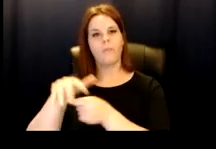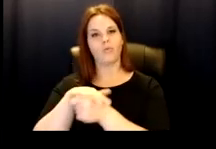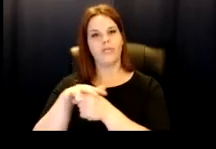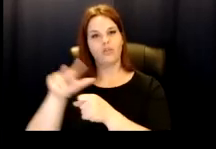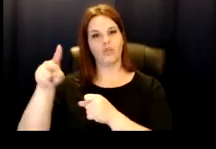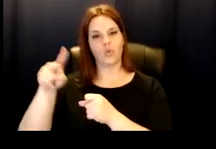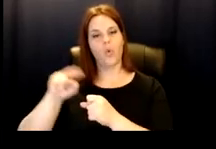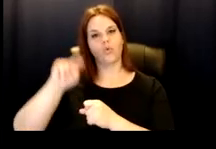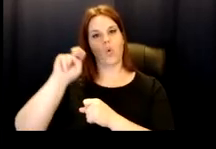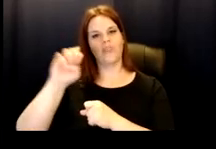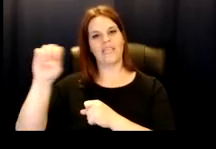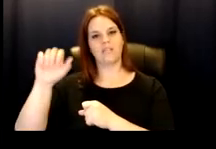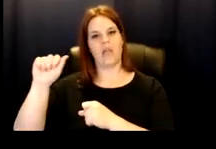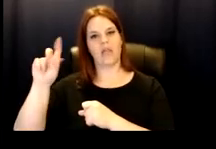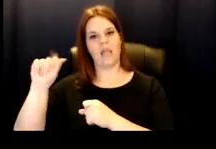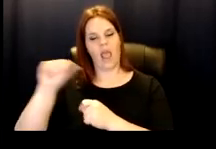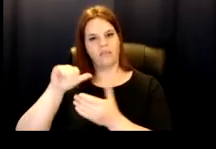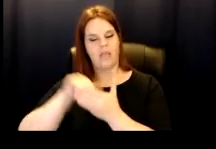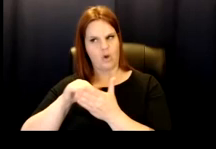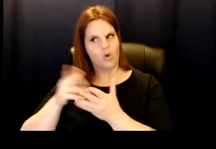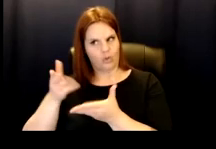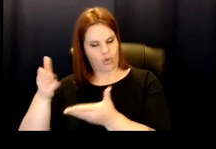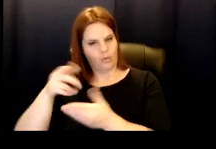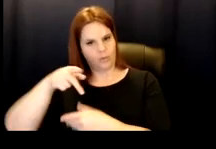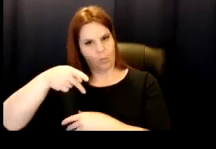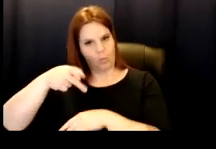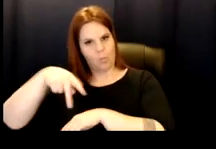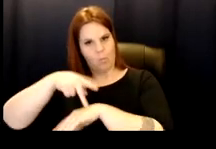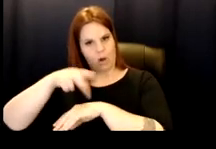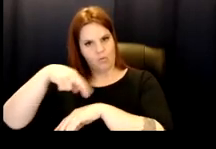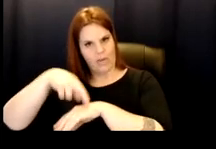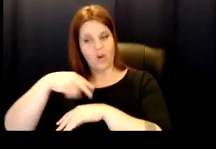ADA Center, I know they serve Puerto Rico and have quite a few Spanish materials, and